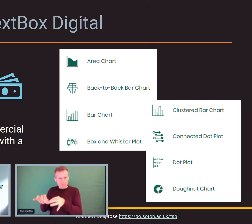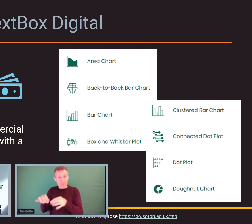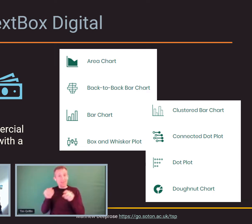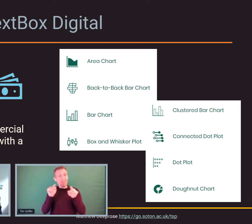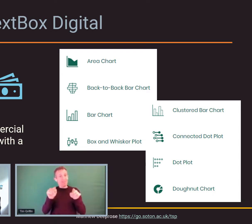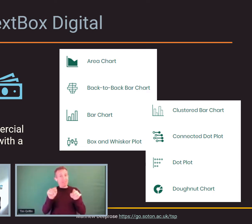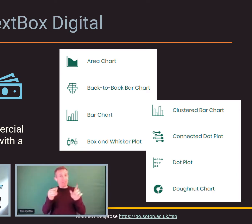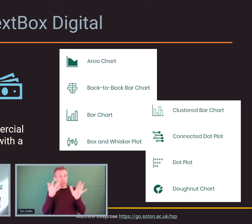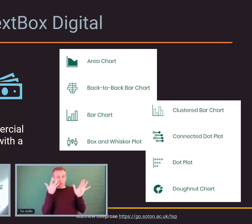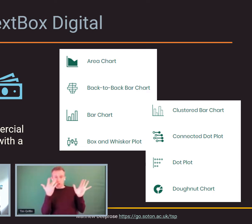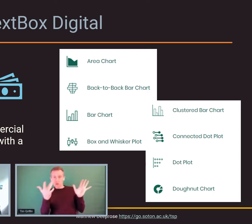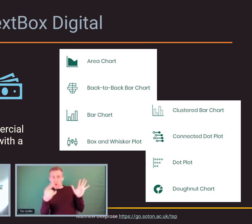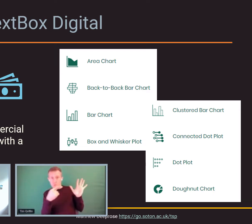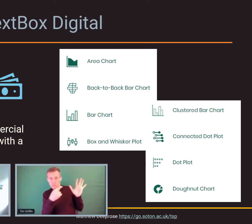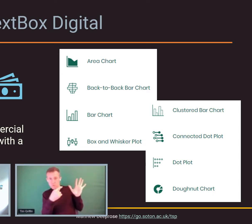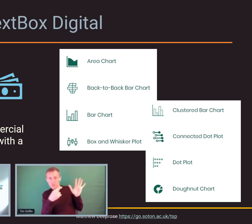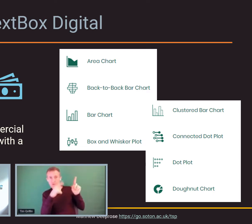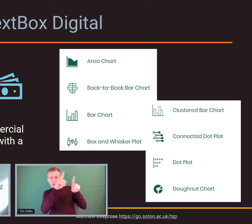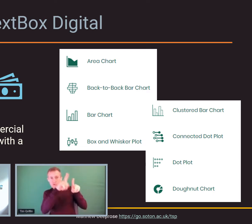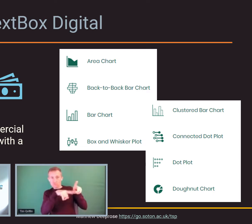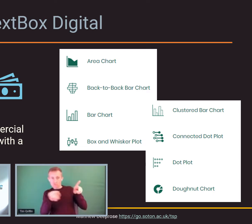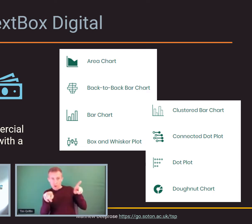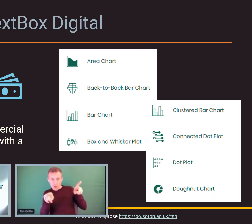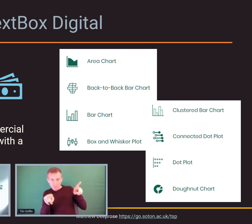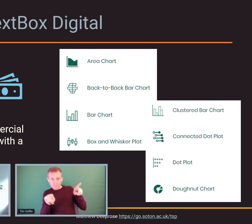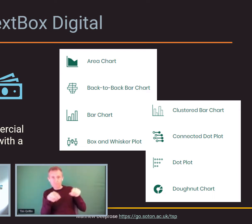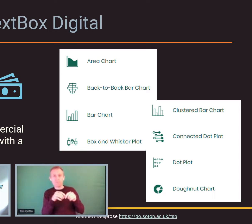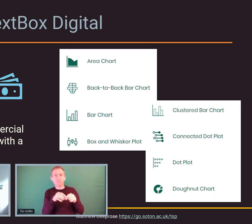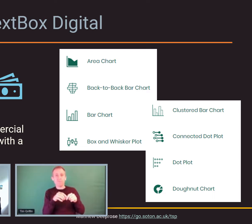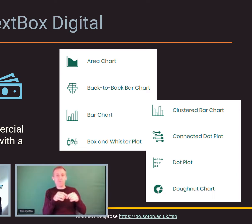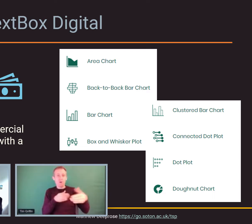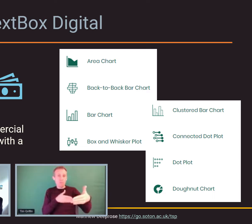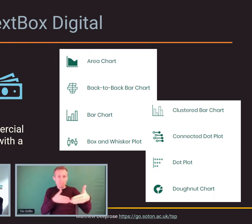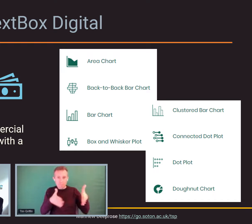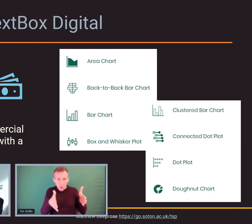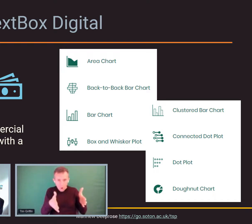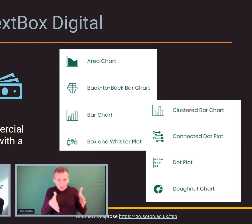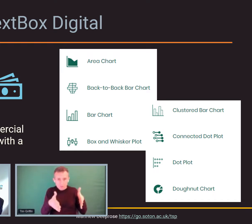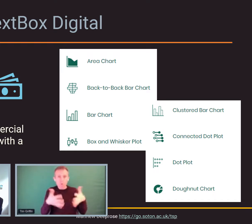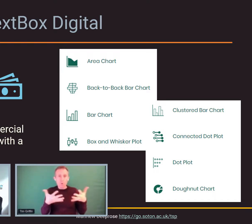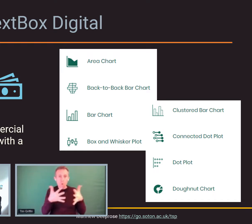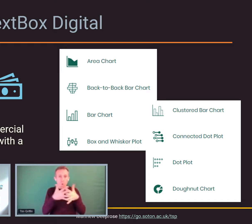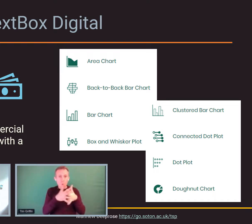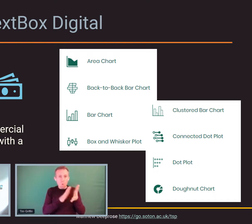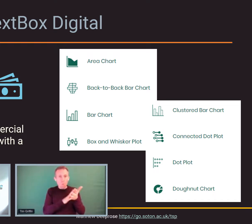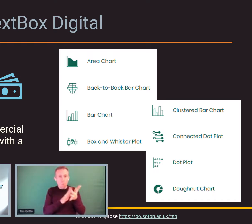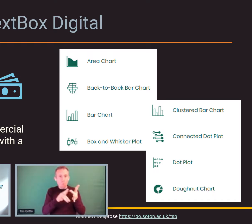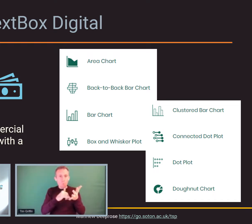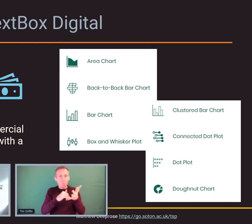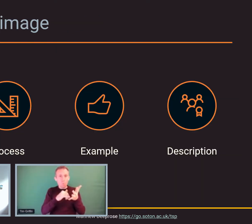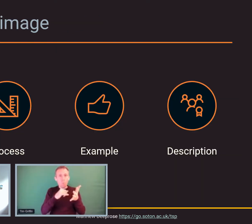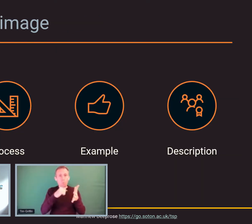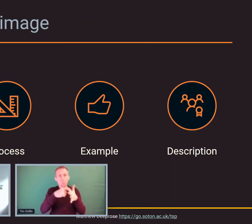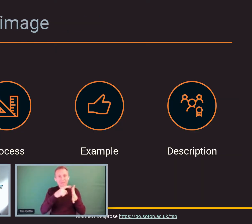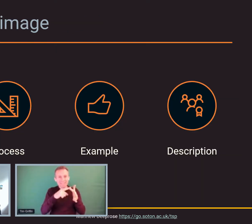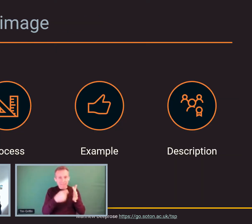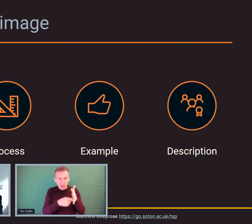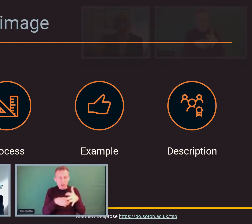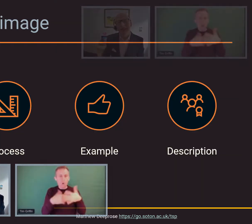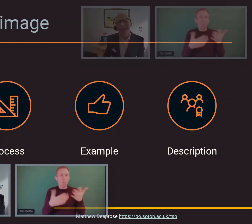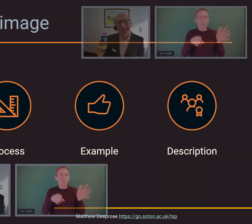This includes area charts, box and whisker plots and dot plots.